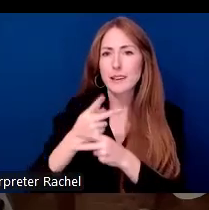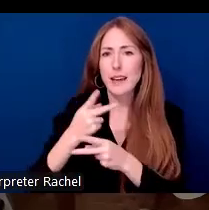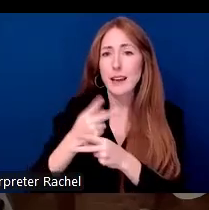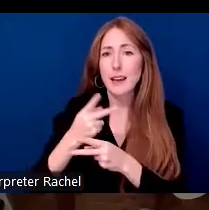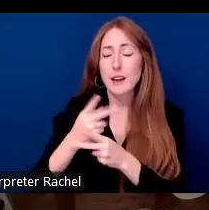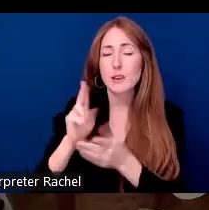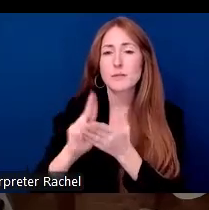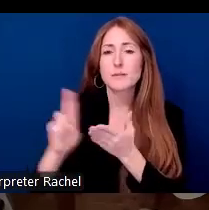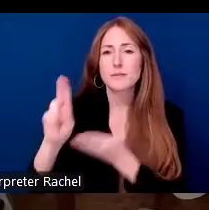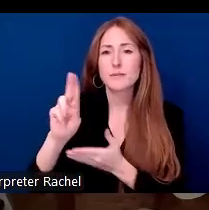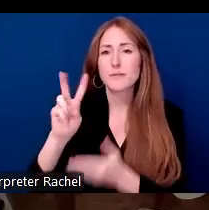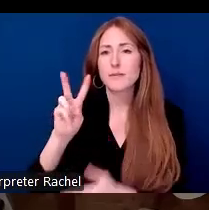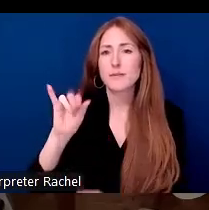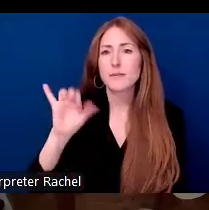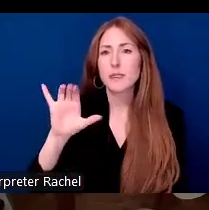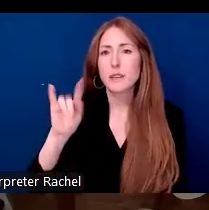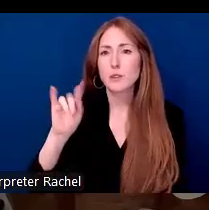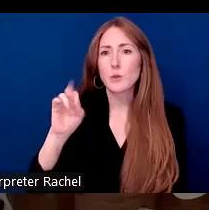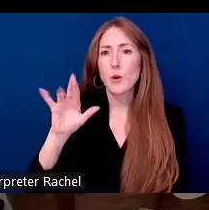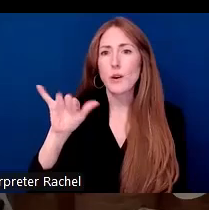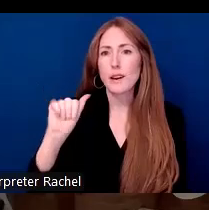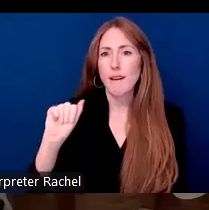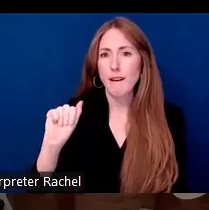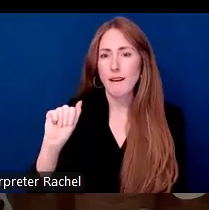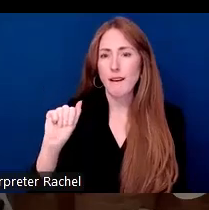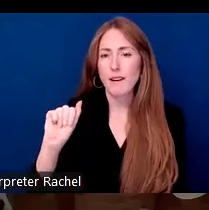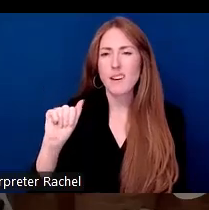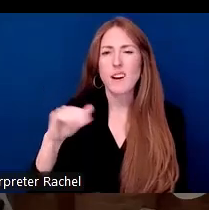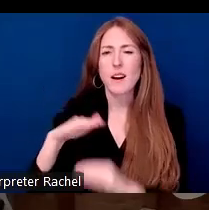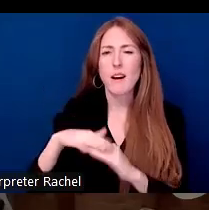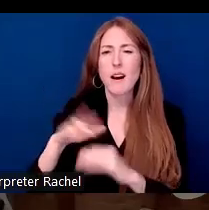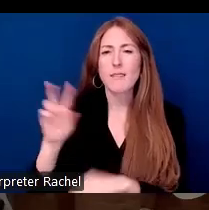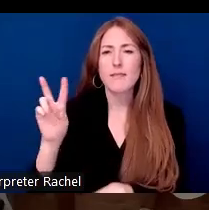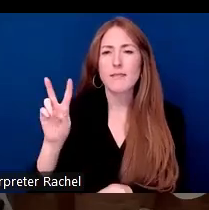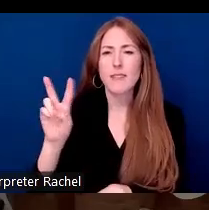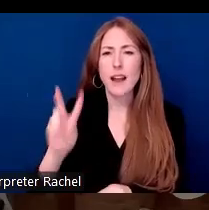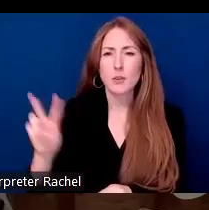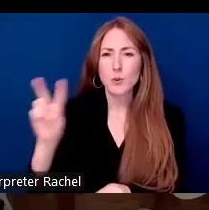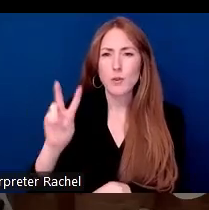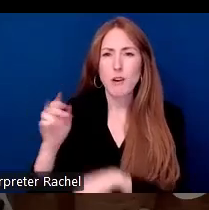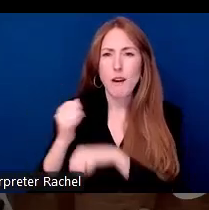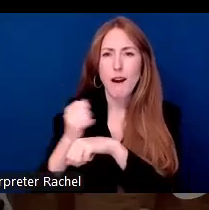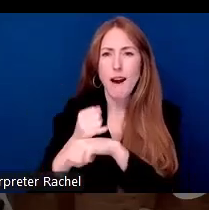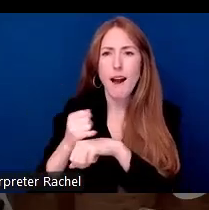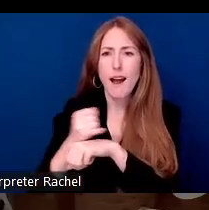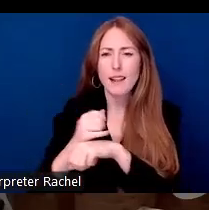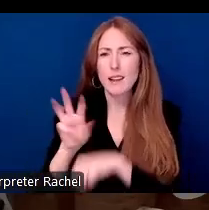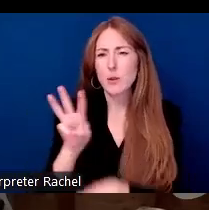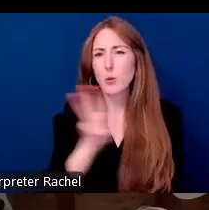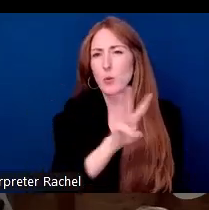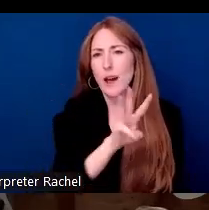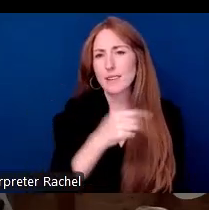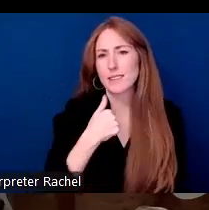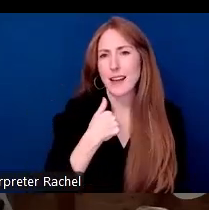Victoria, which is located on Vancouver Island on the west coast of Canada. I'm a white settler with